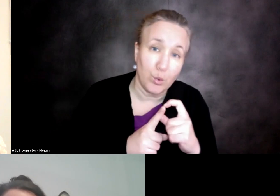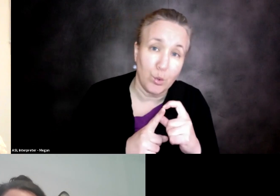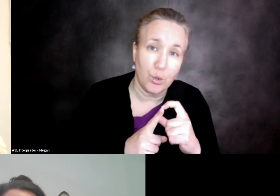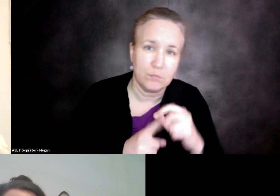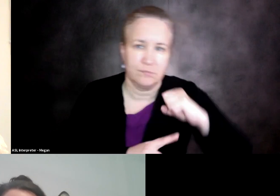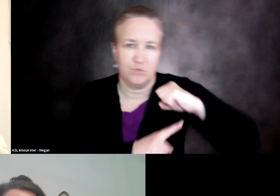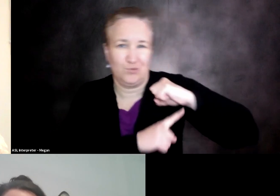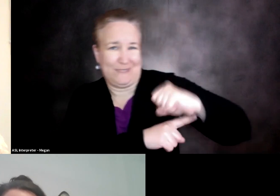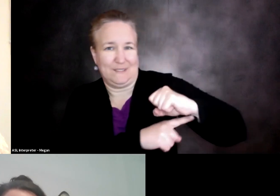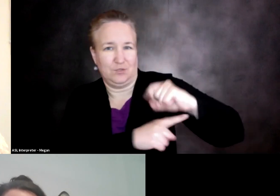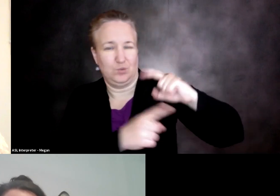to the imposition of colonial powers